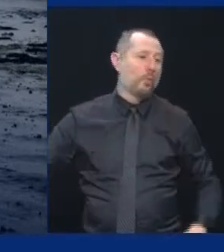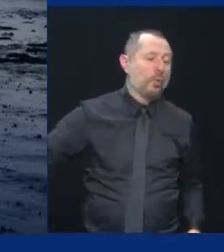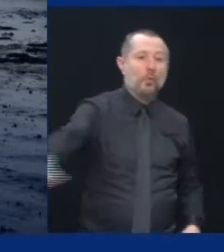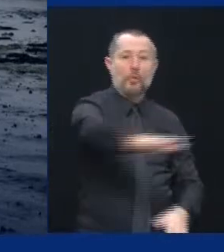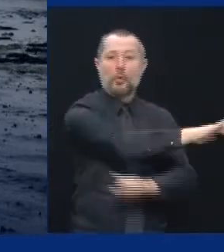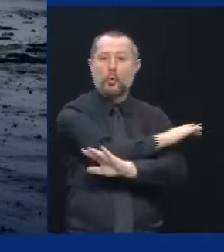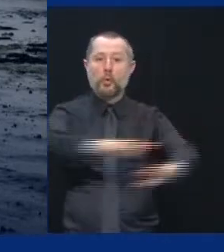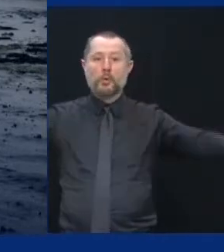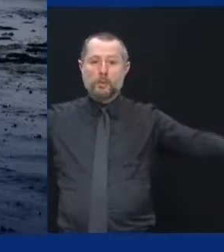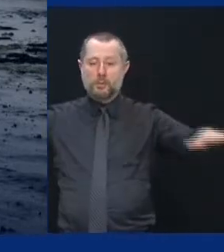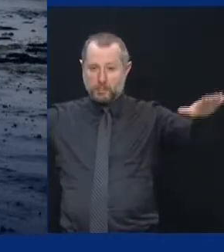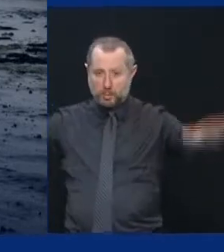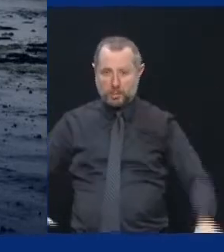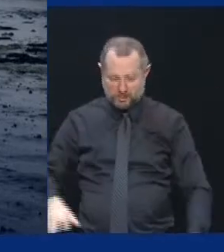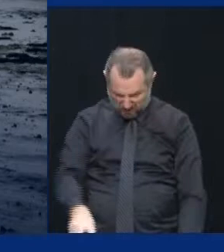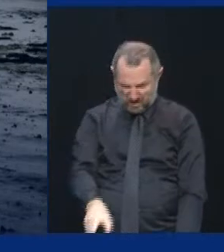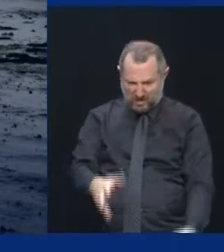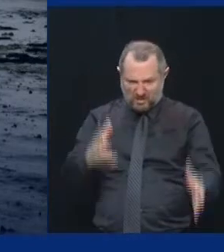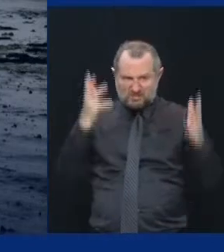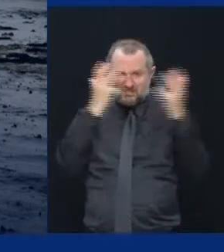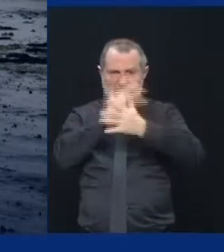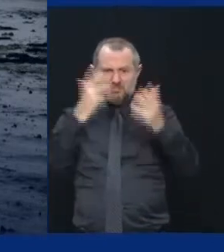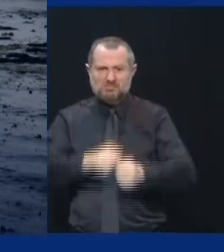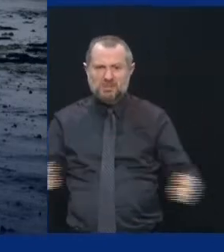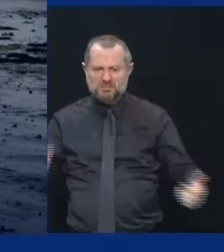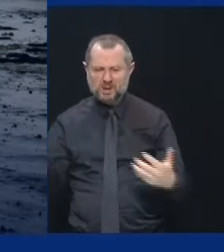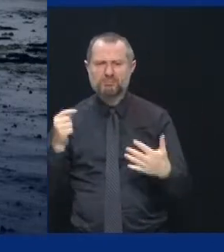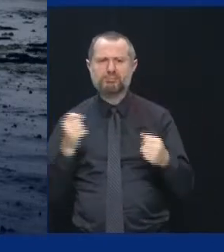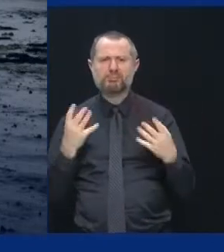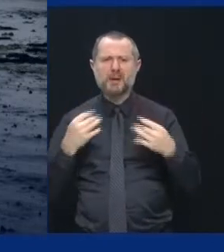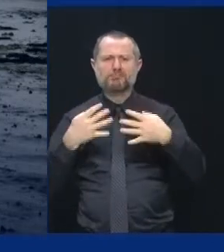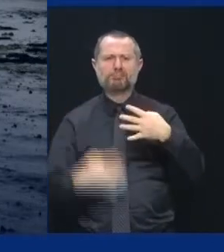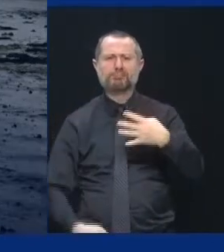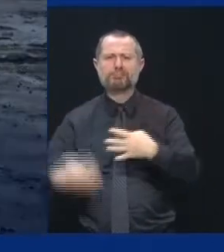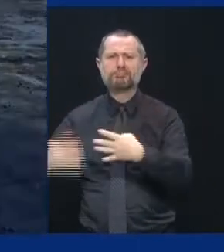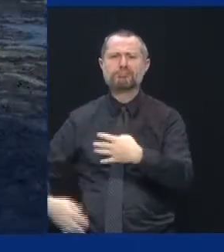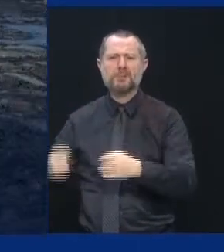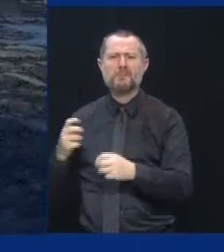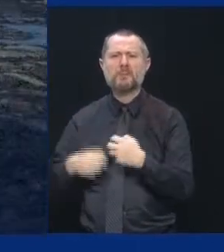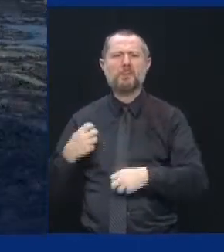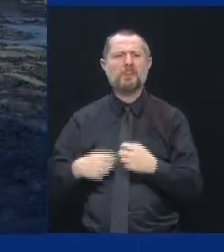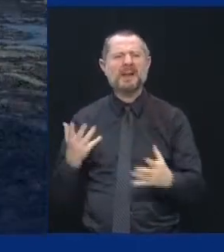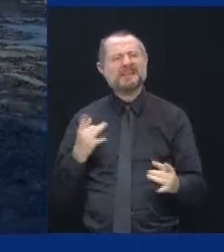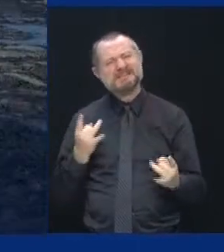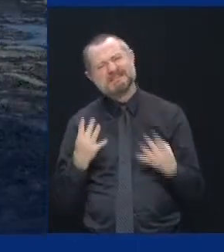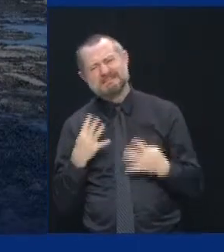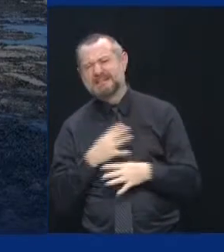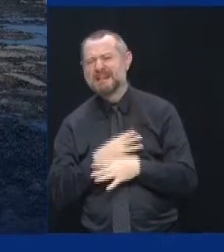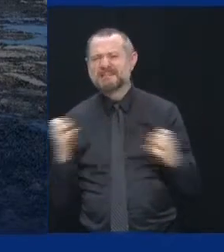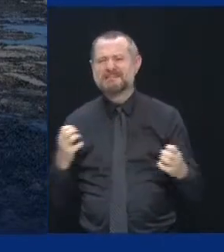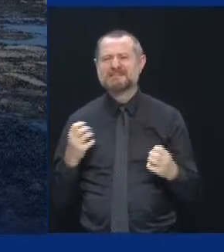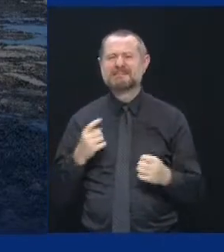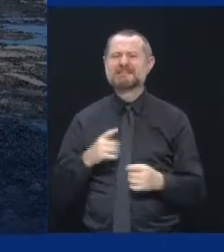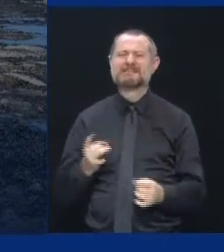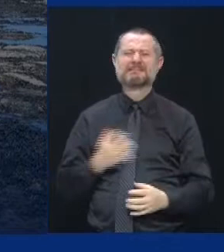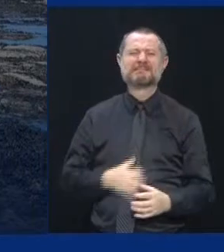COVID CREATED A LOW TIDE. IT EXPOSED FUNDAMENTAL ISSUES